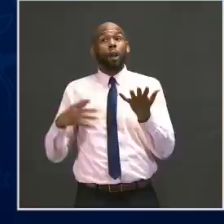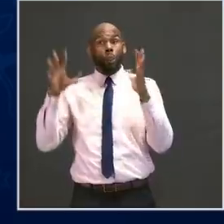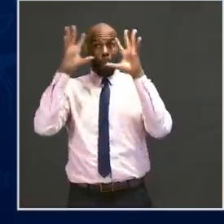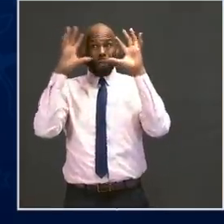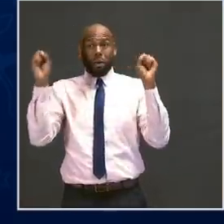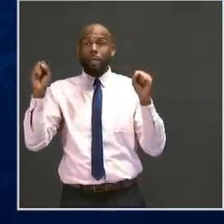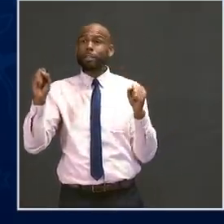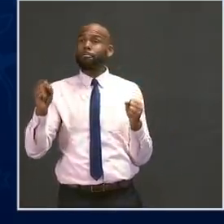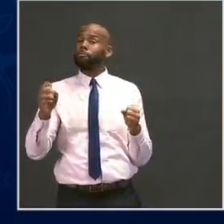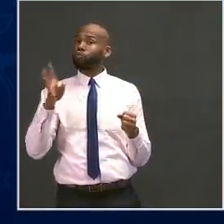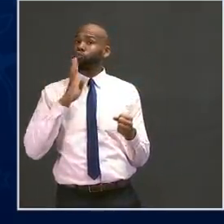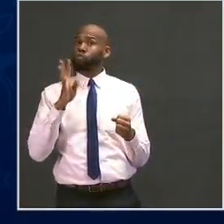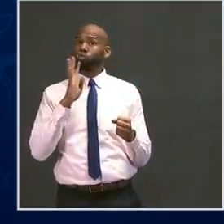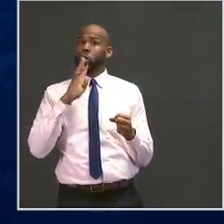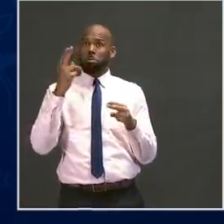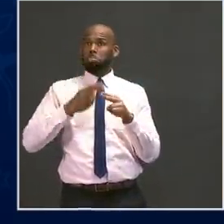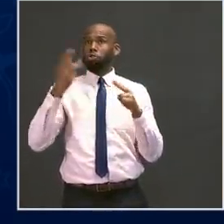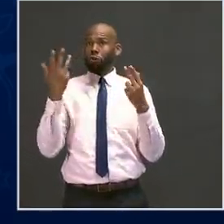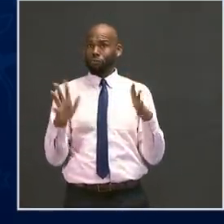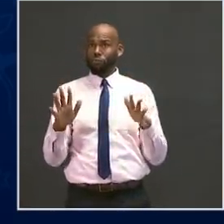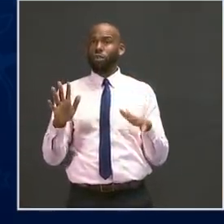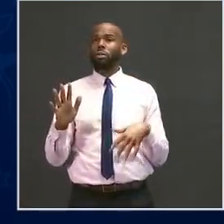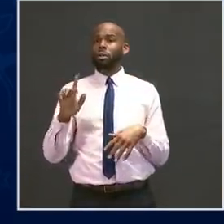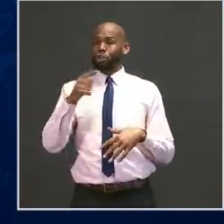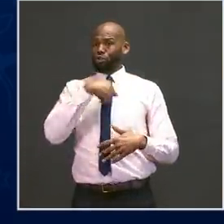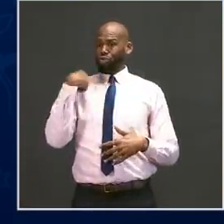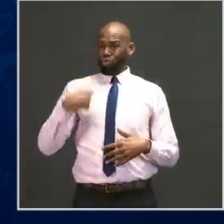in his conversation with the President of China, about American values.